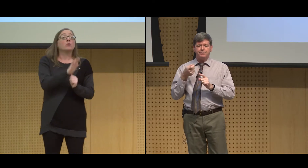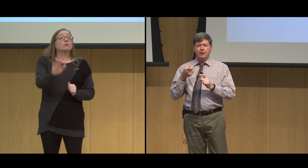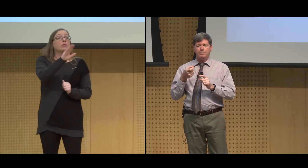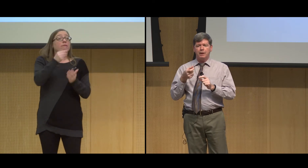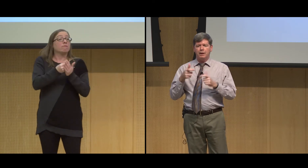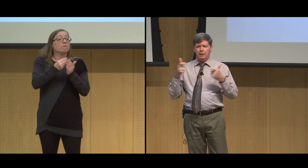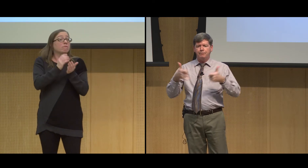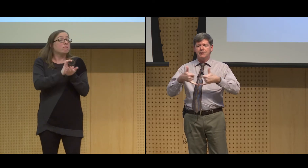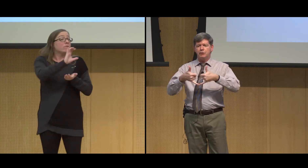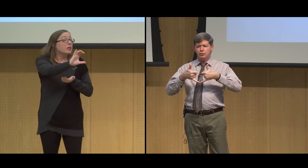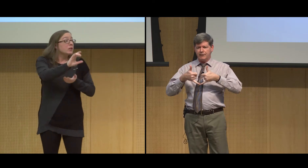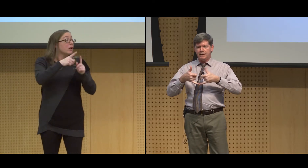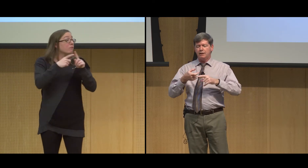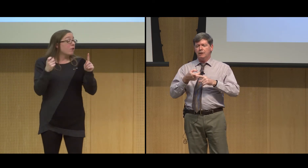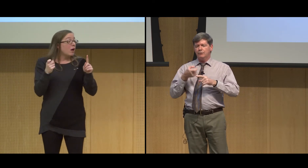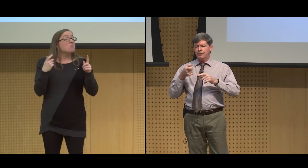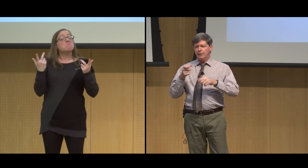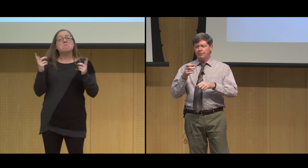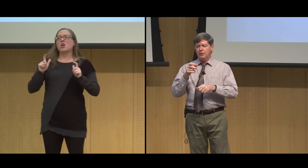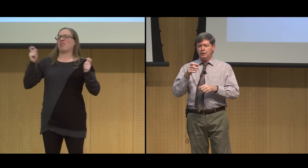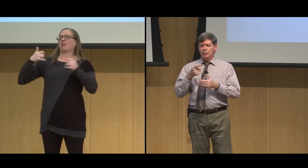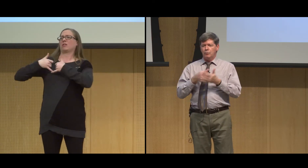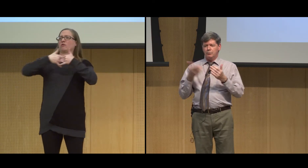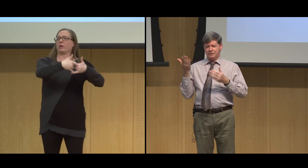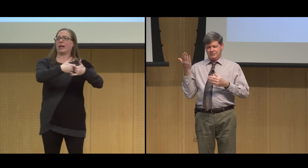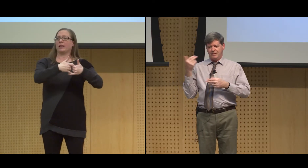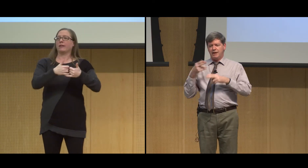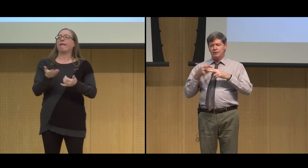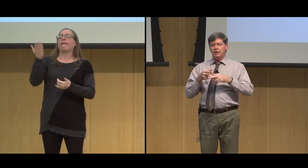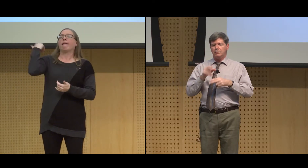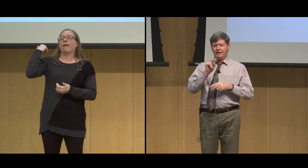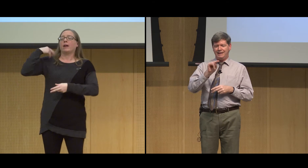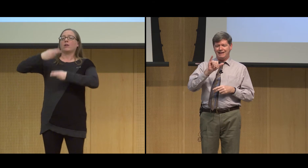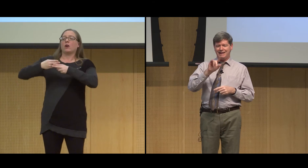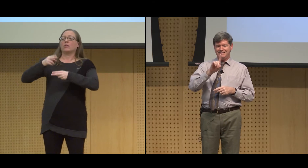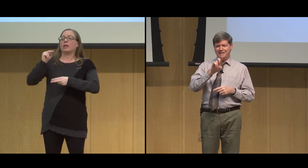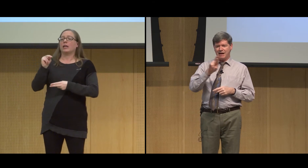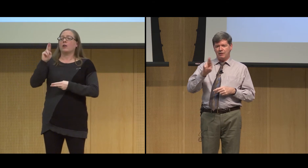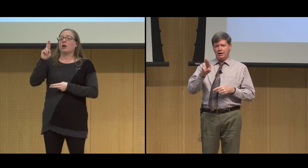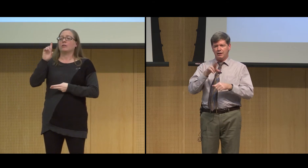from a big grant from what was then called NIDRR,